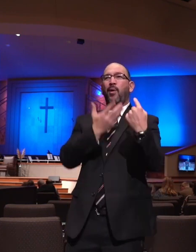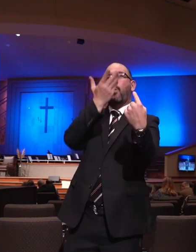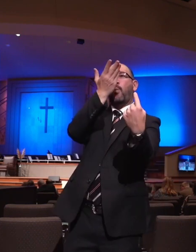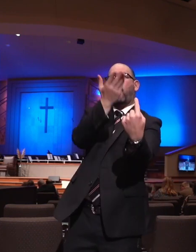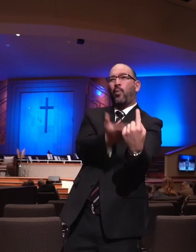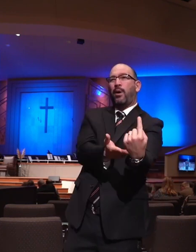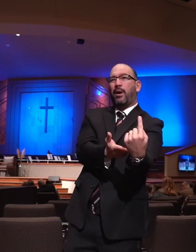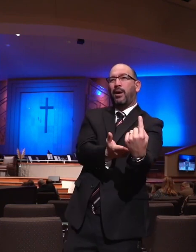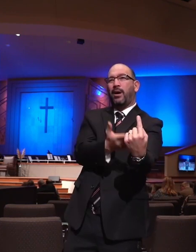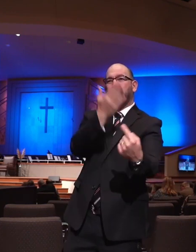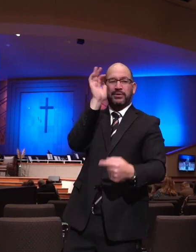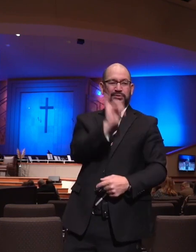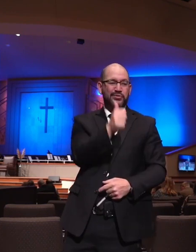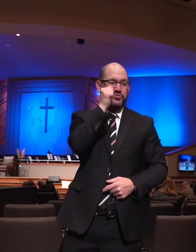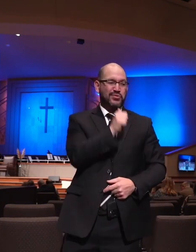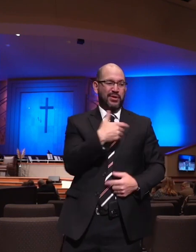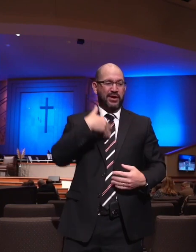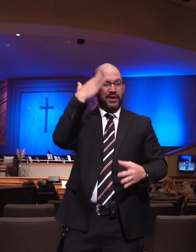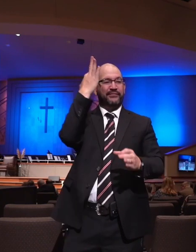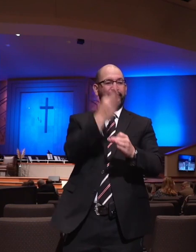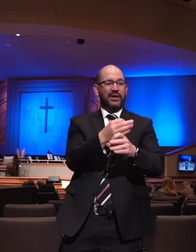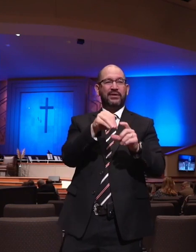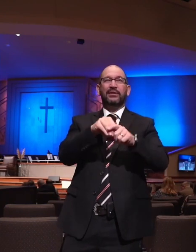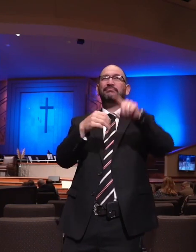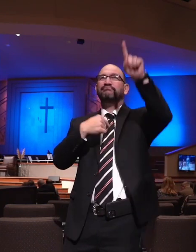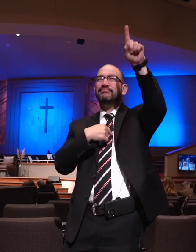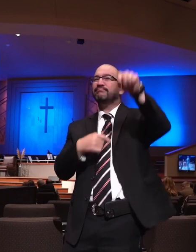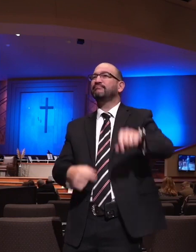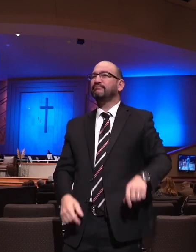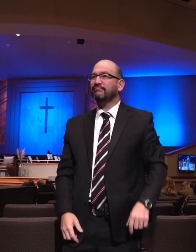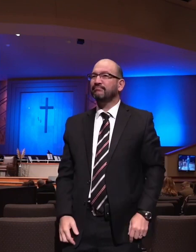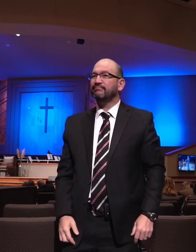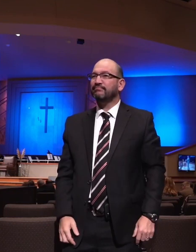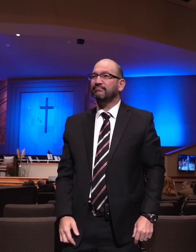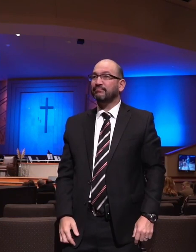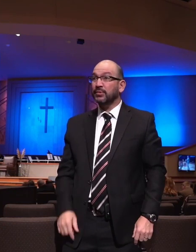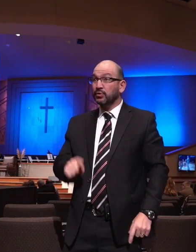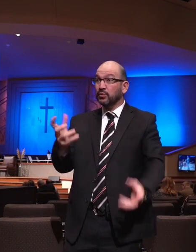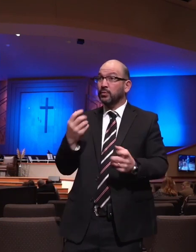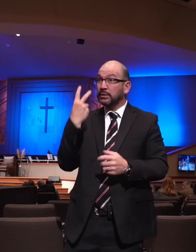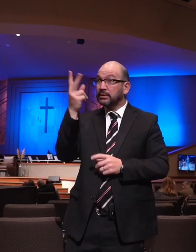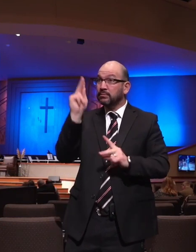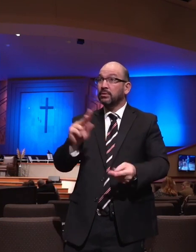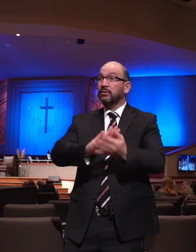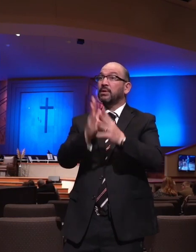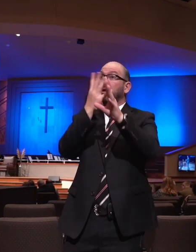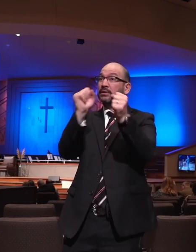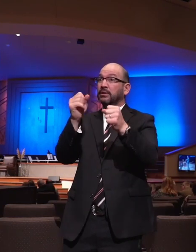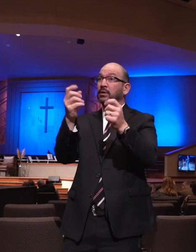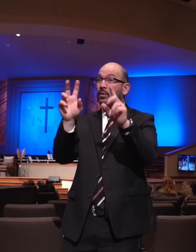going to happen I want to tell you this you need to be out there getting someone for open house you need to be at the breakfast and you